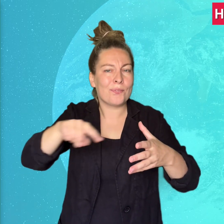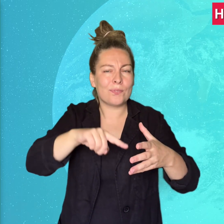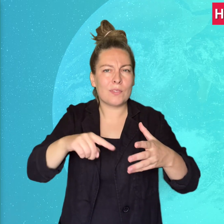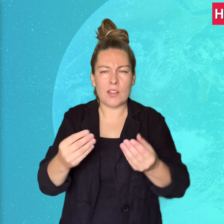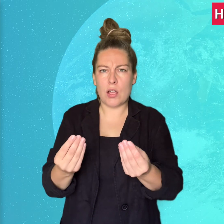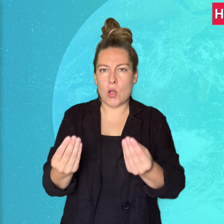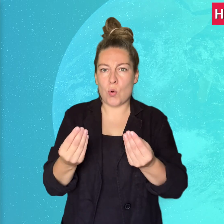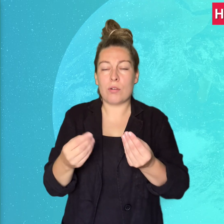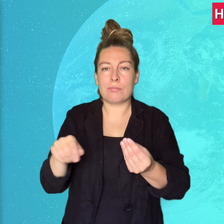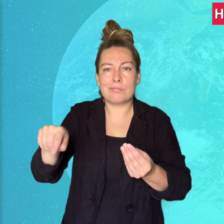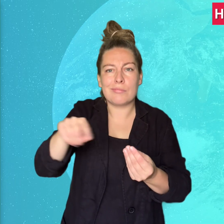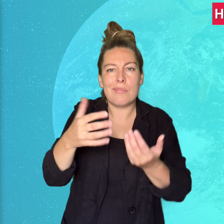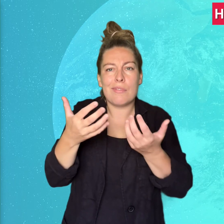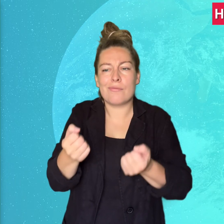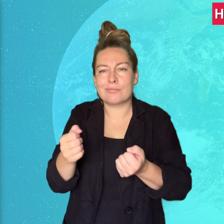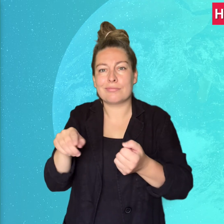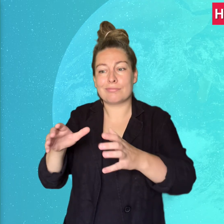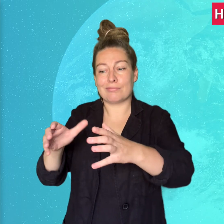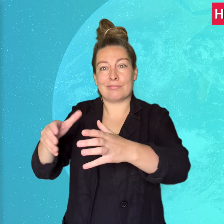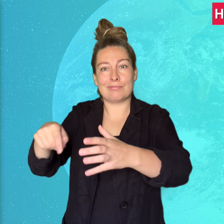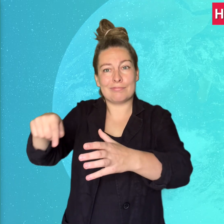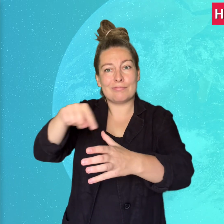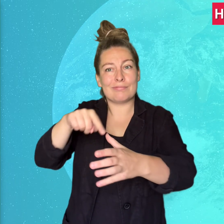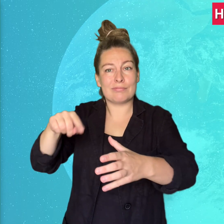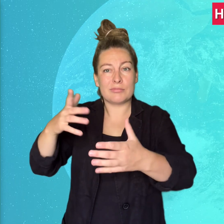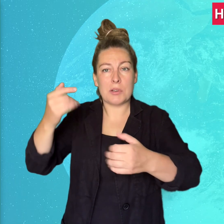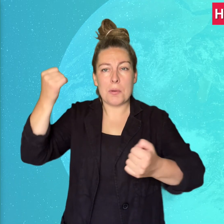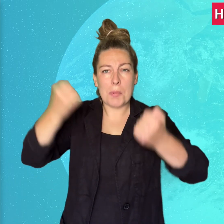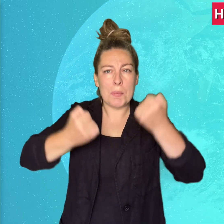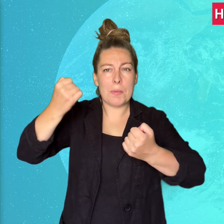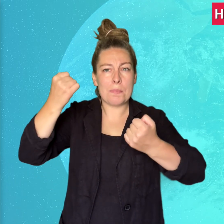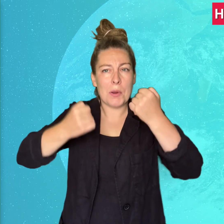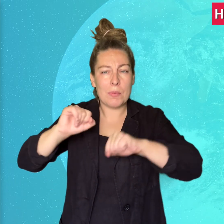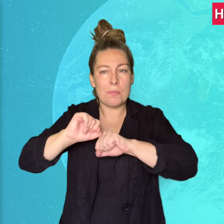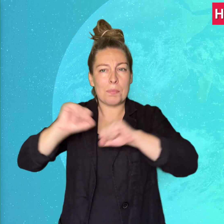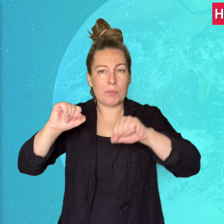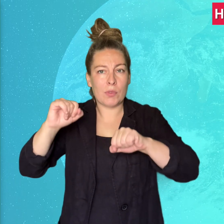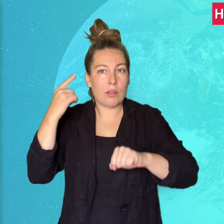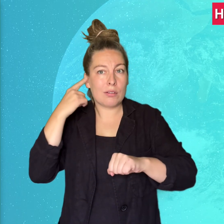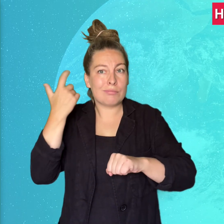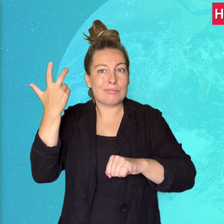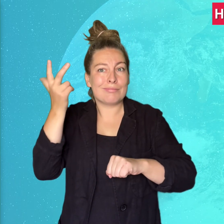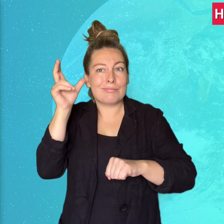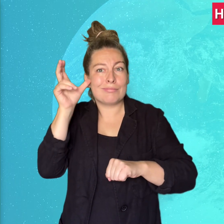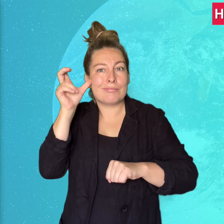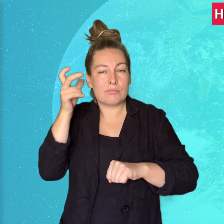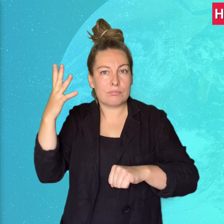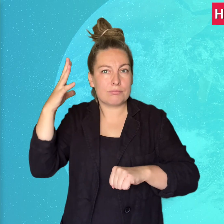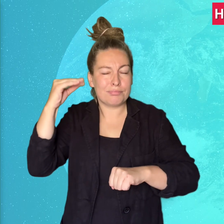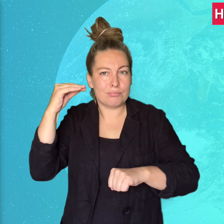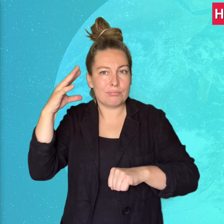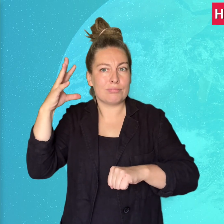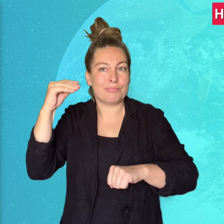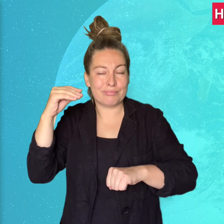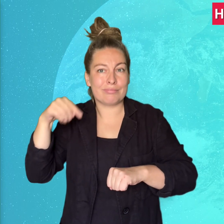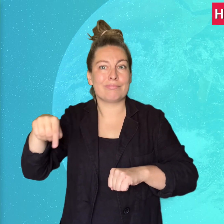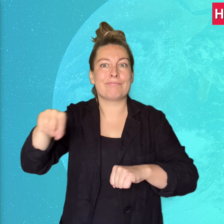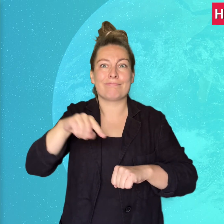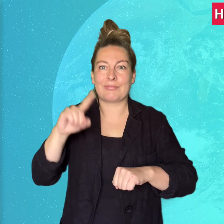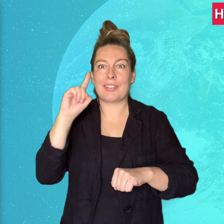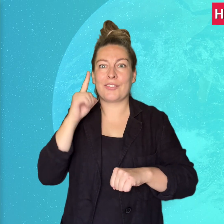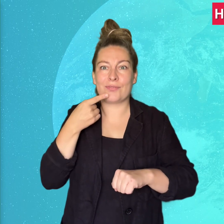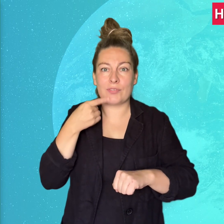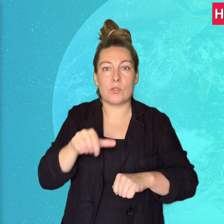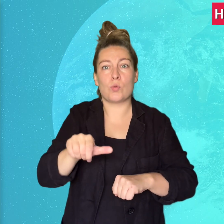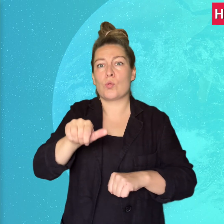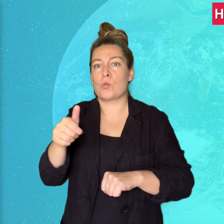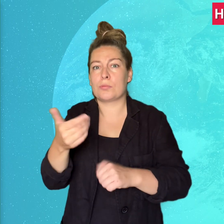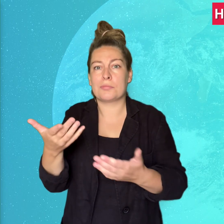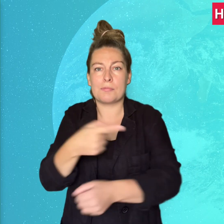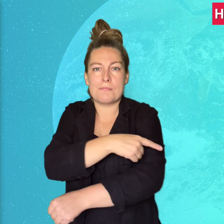The conflict has increased the number of Deaf people. Some lost hearing